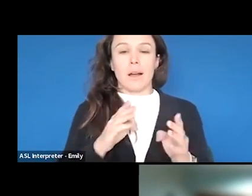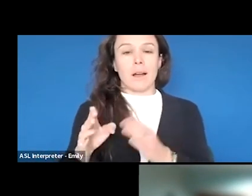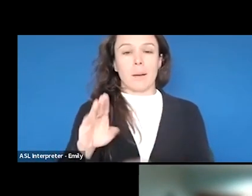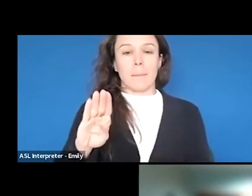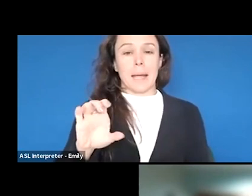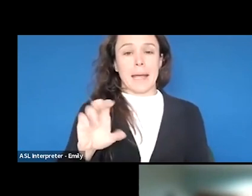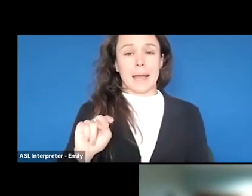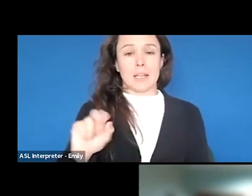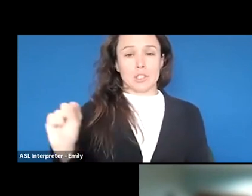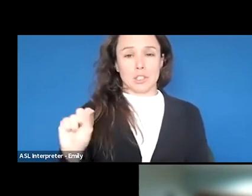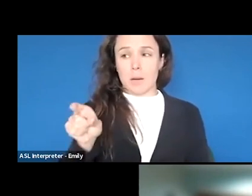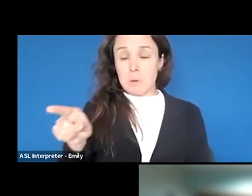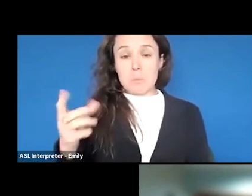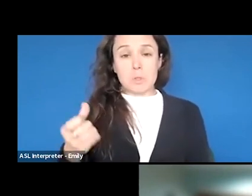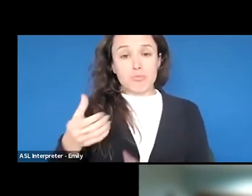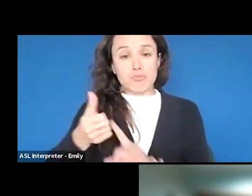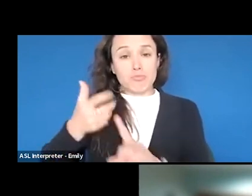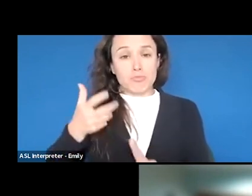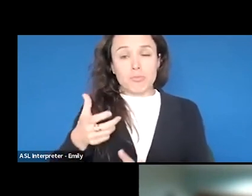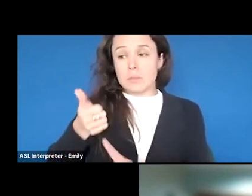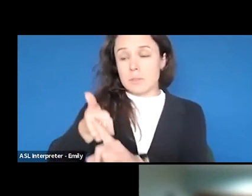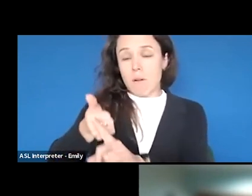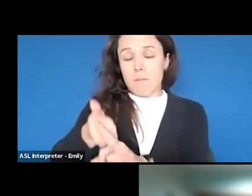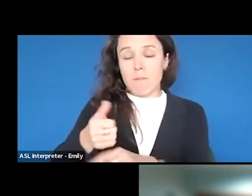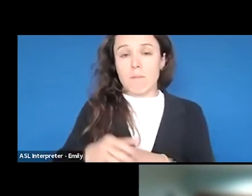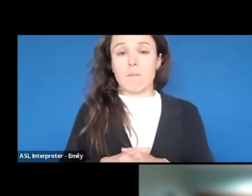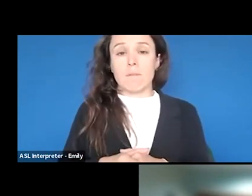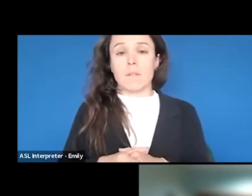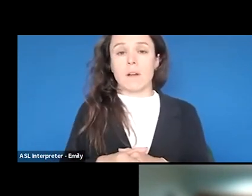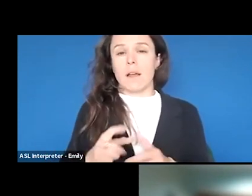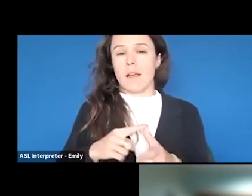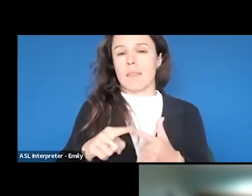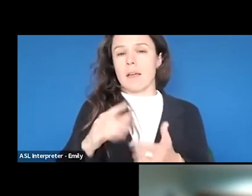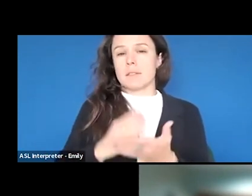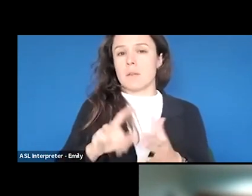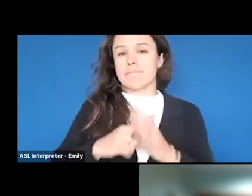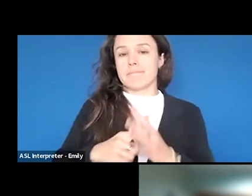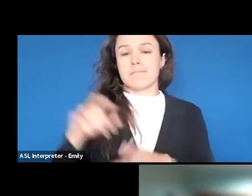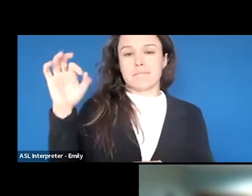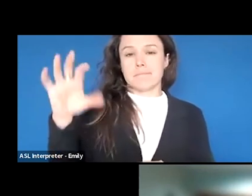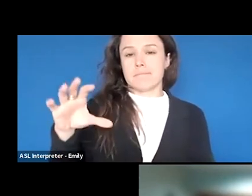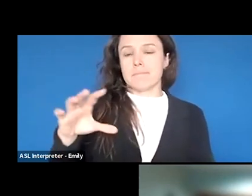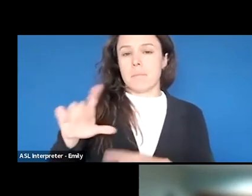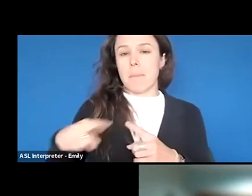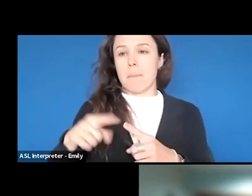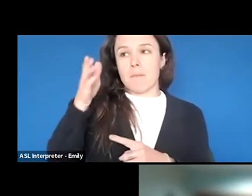You might say a little bit about yourself if you like and then some framing remarks about where he'd like to head in this conversation.